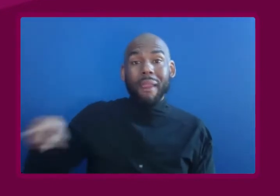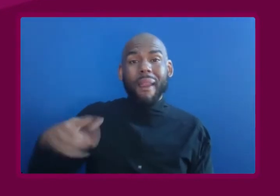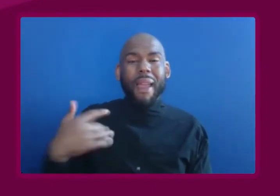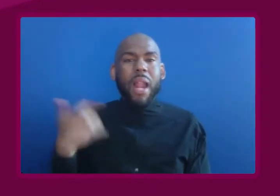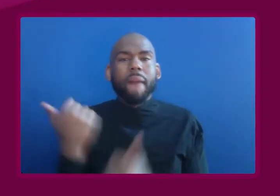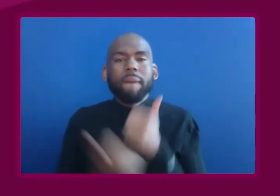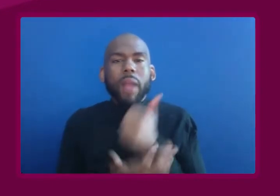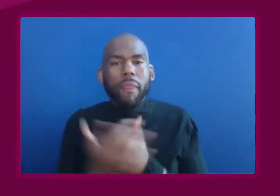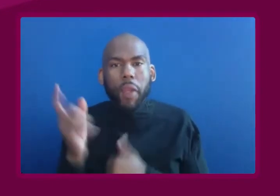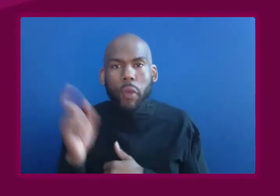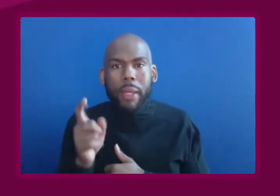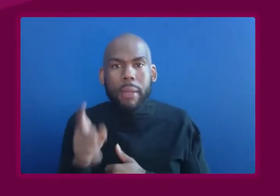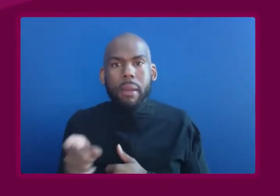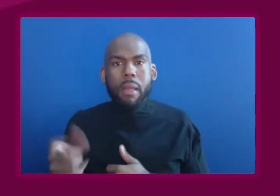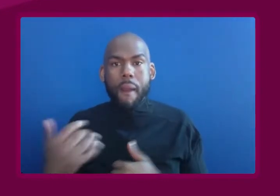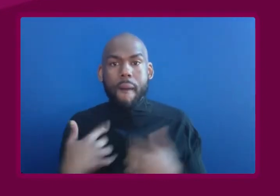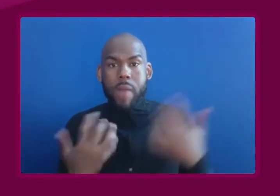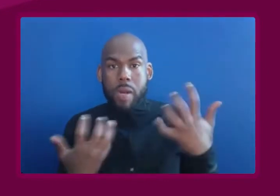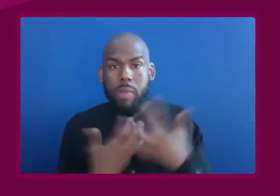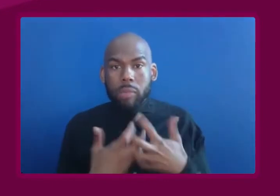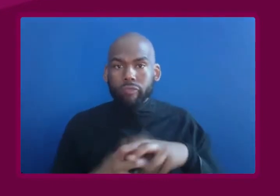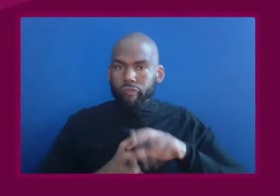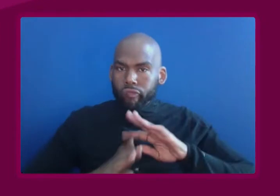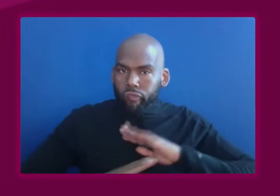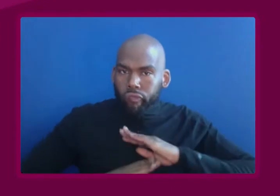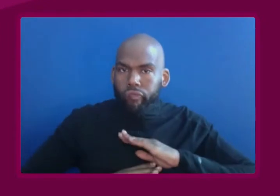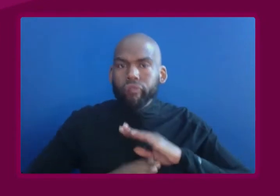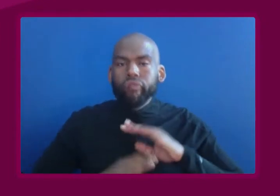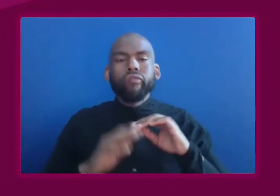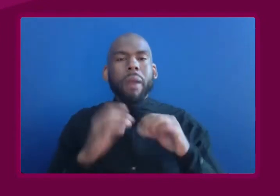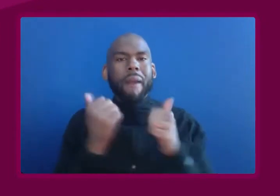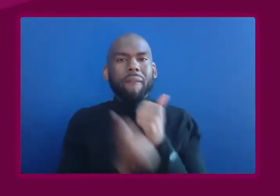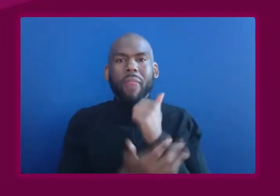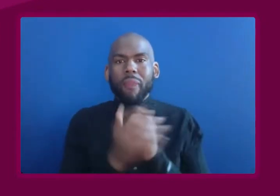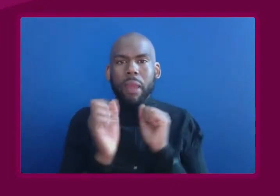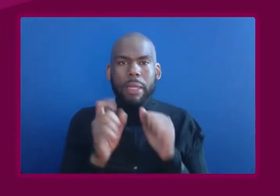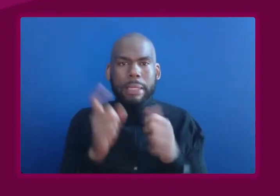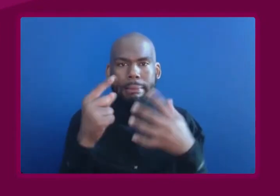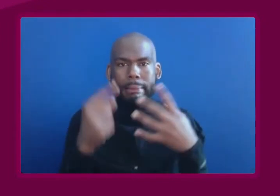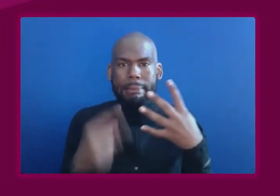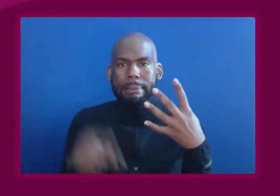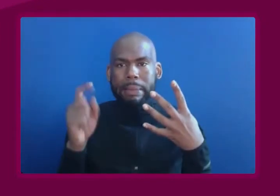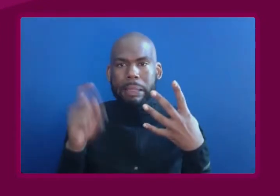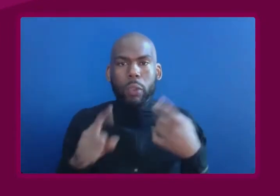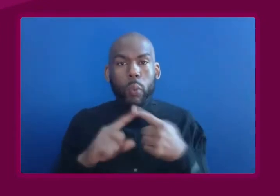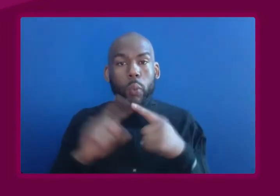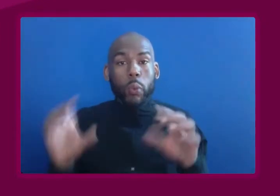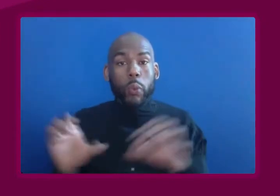they needed in terms of accommodations to do their job in the best way possible.